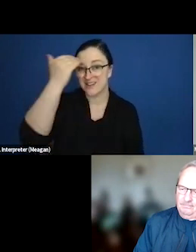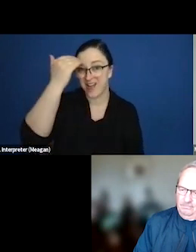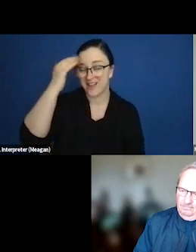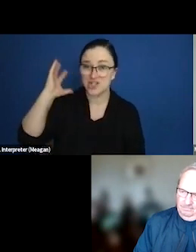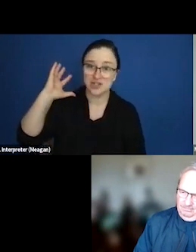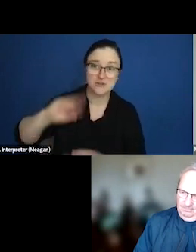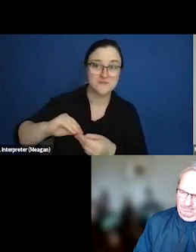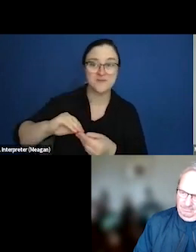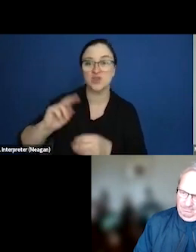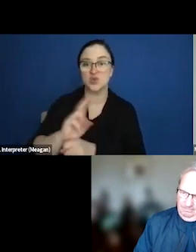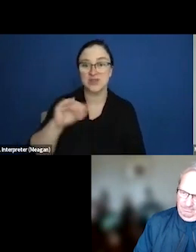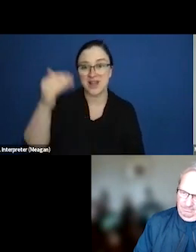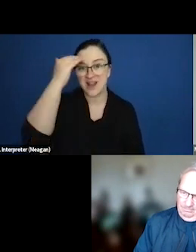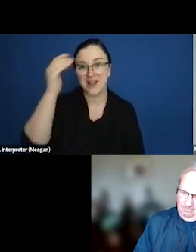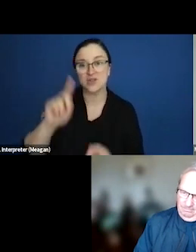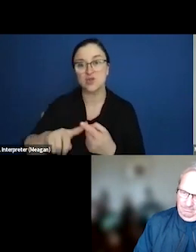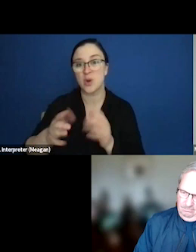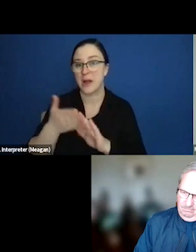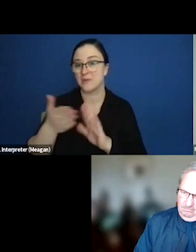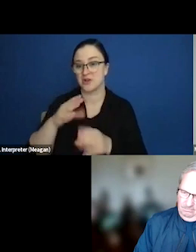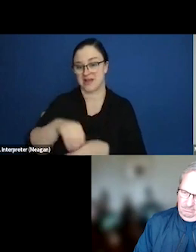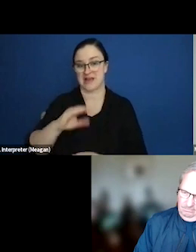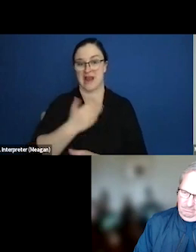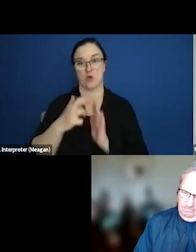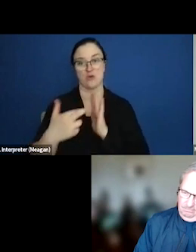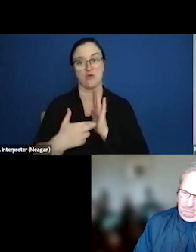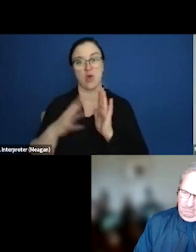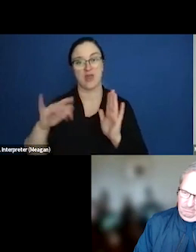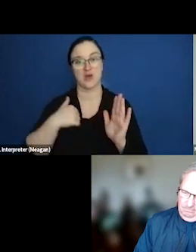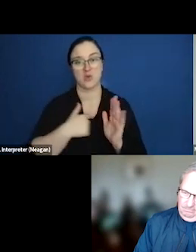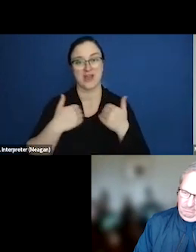to operate in the role that we were hired for. And it's the same thing.